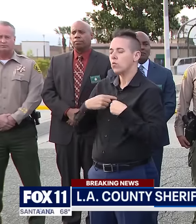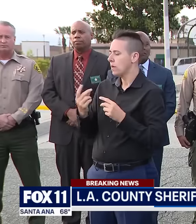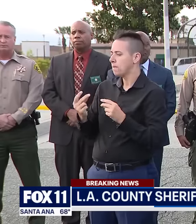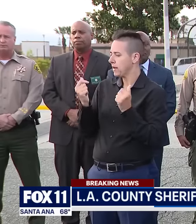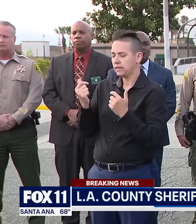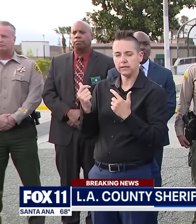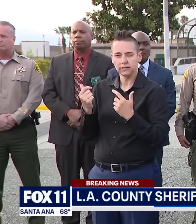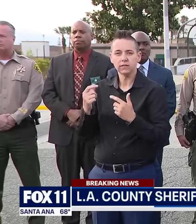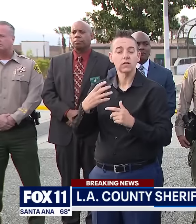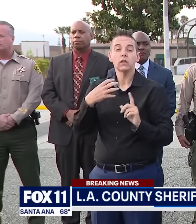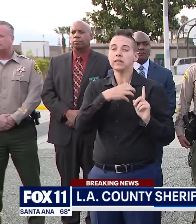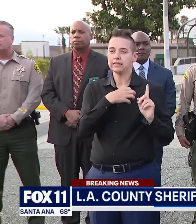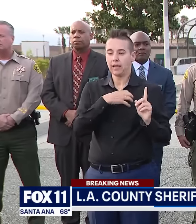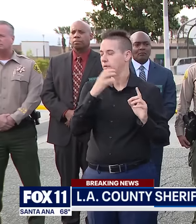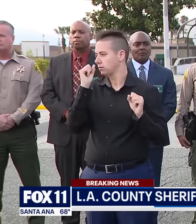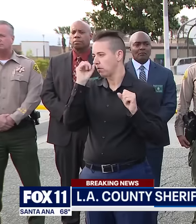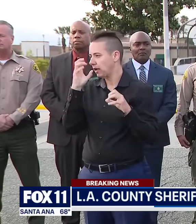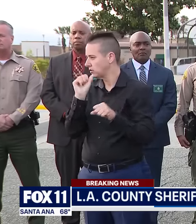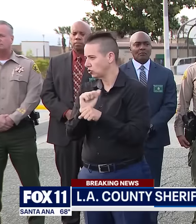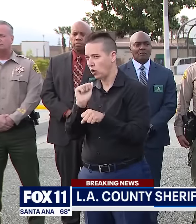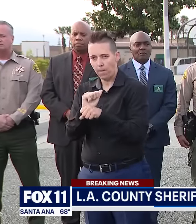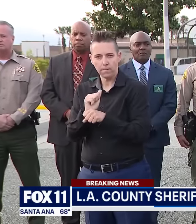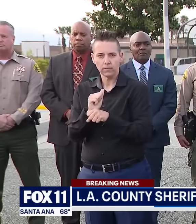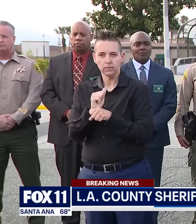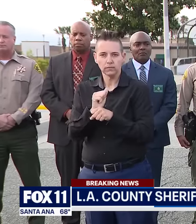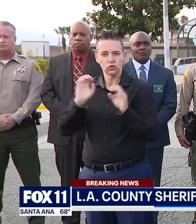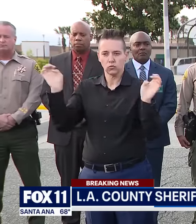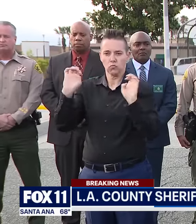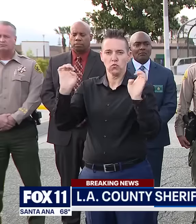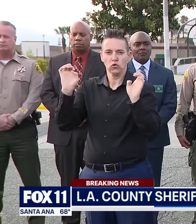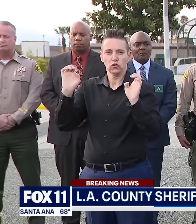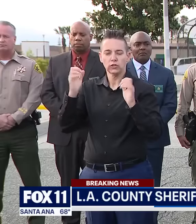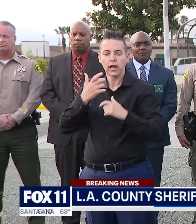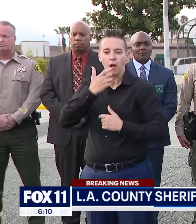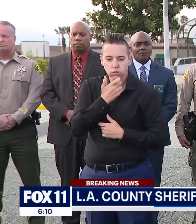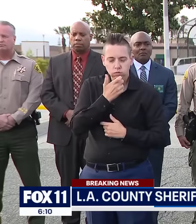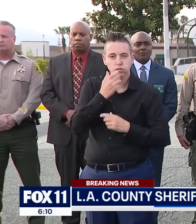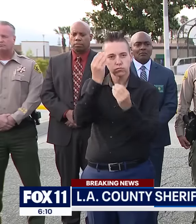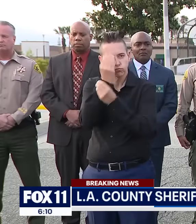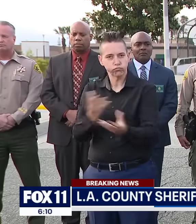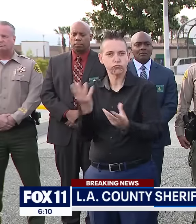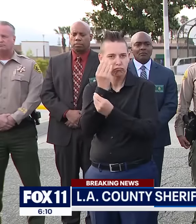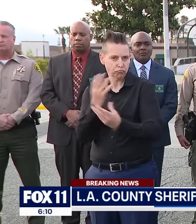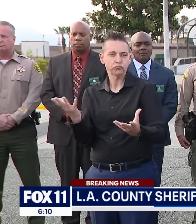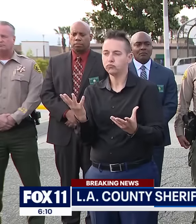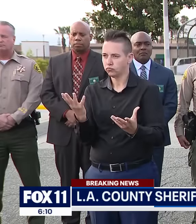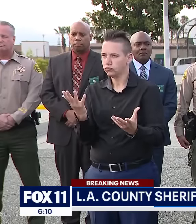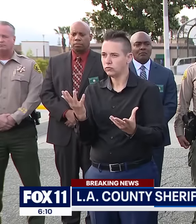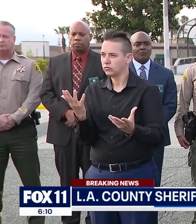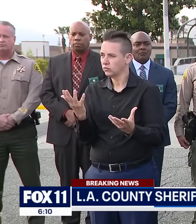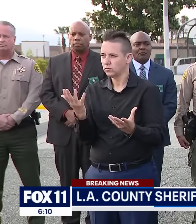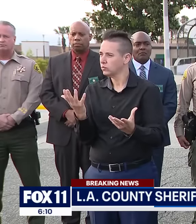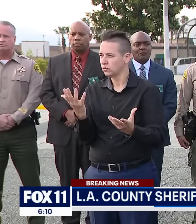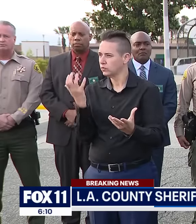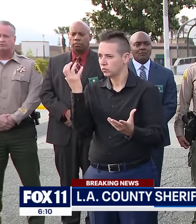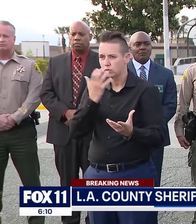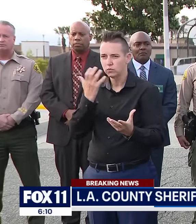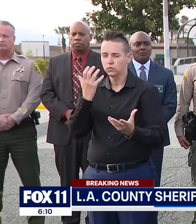can you tell us about the people who were detained at that location? So what was the information that led us to the location in La Puente that many